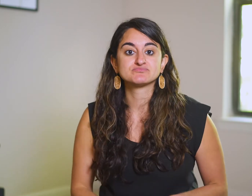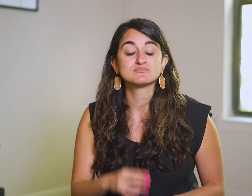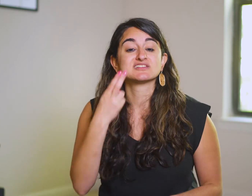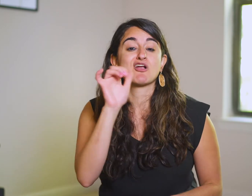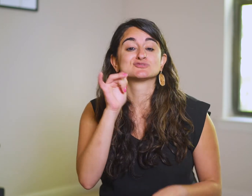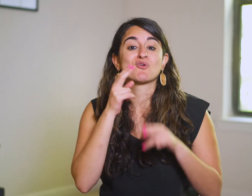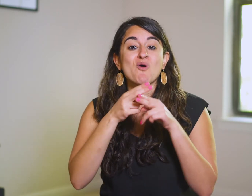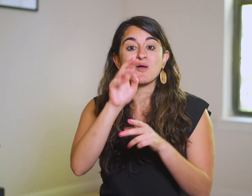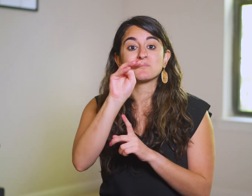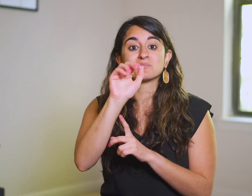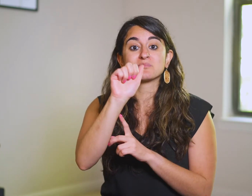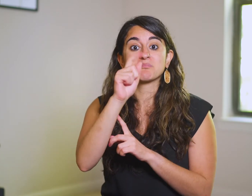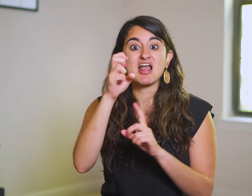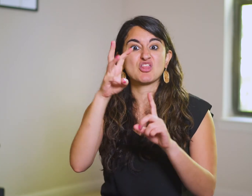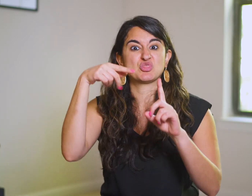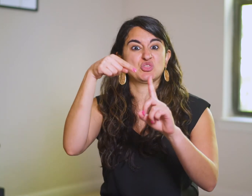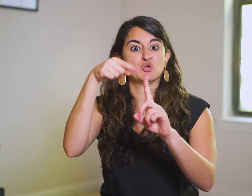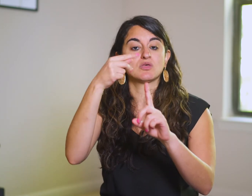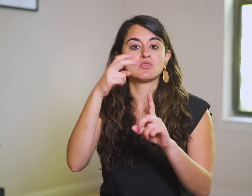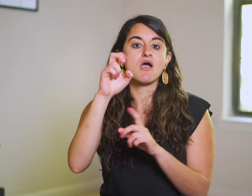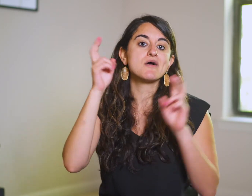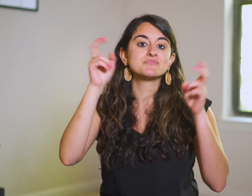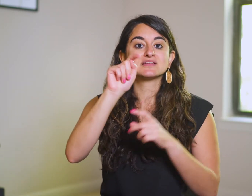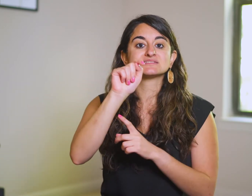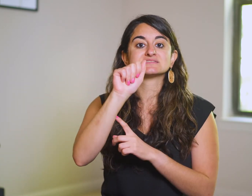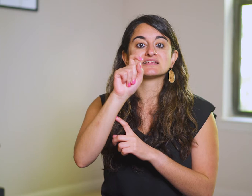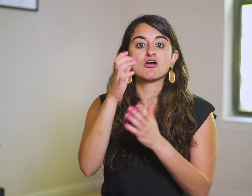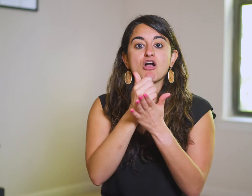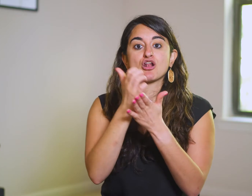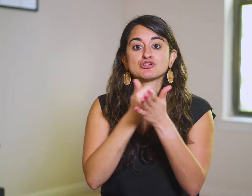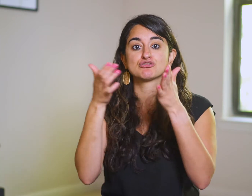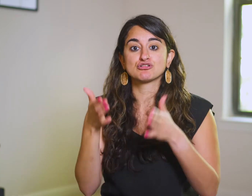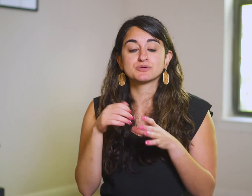He also calls Matthew the tax collector.